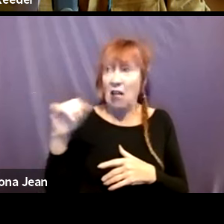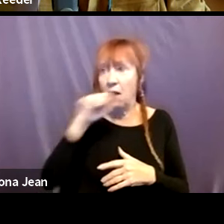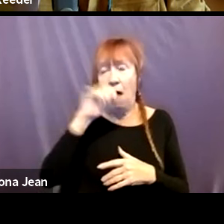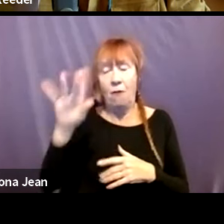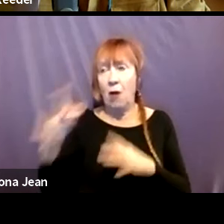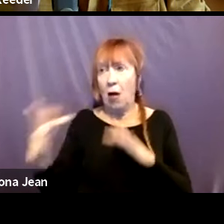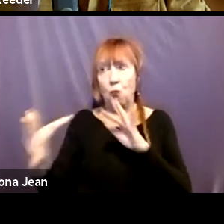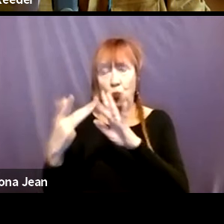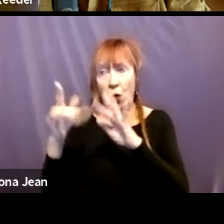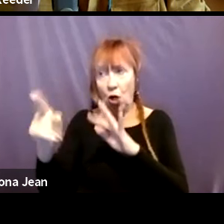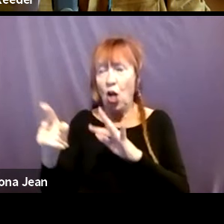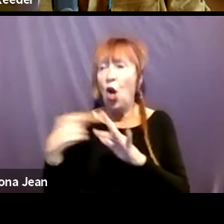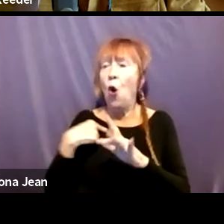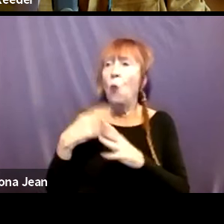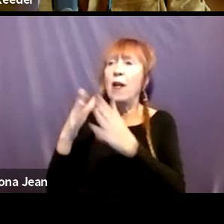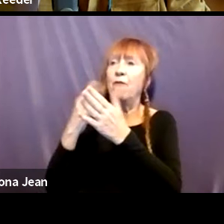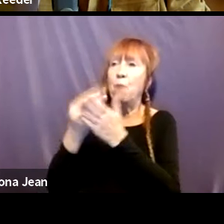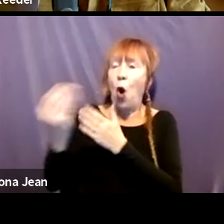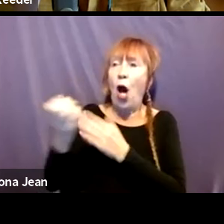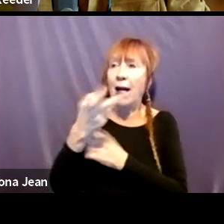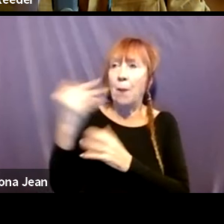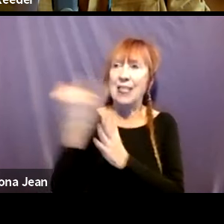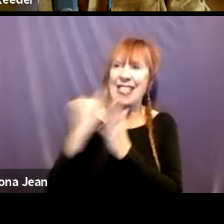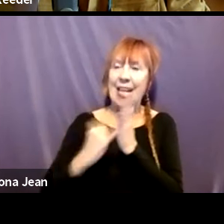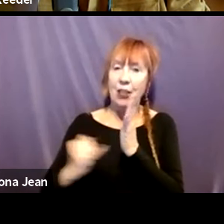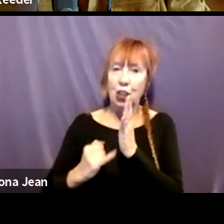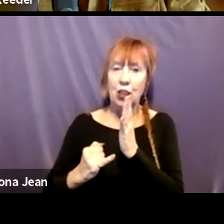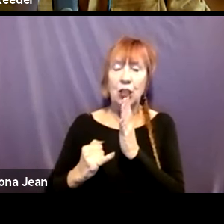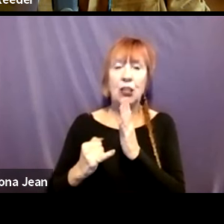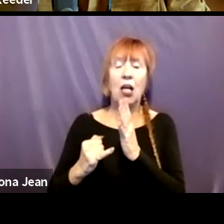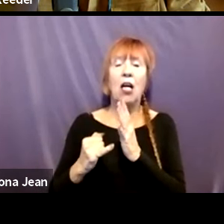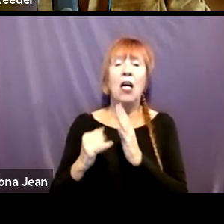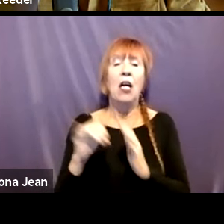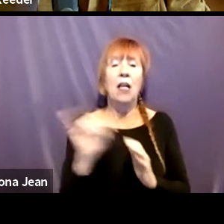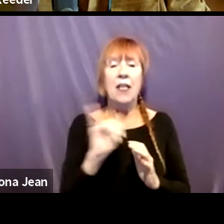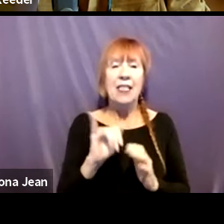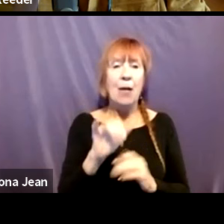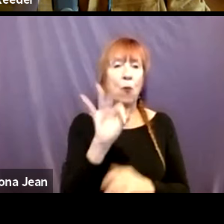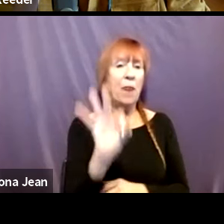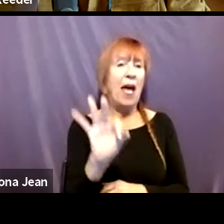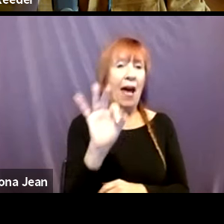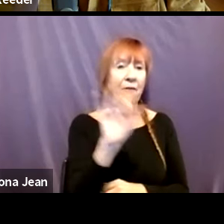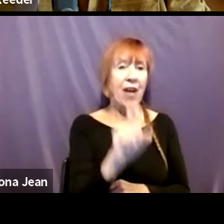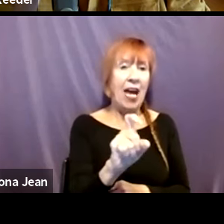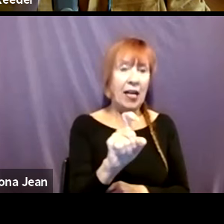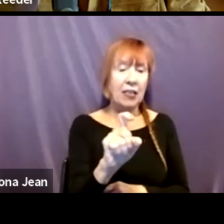we've commissioned a couple sketches. You know, same with the FX one, with "Hero".